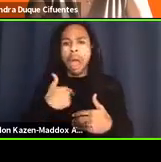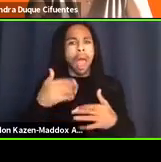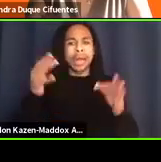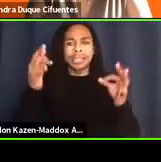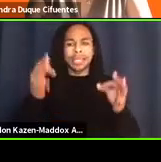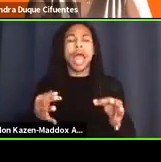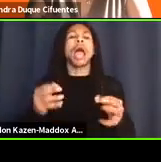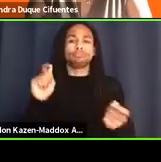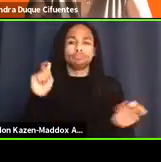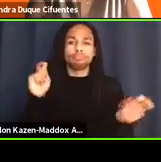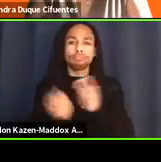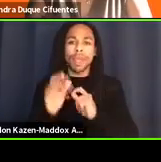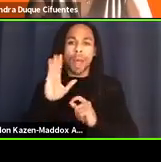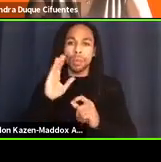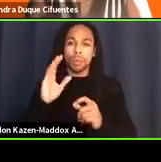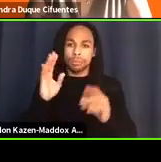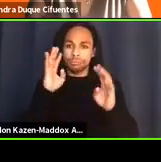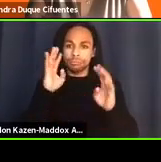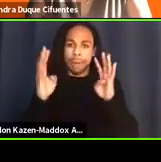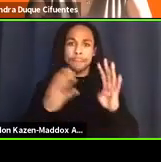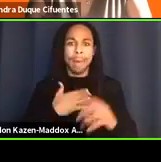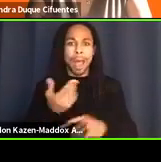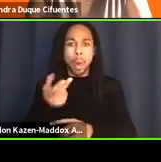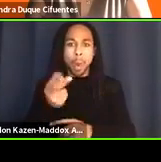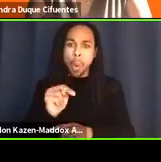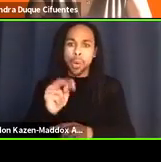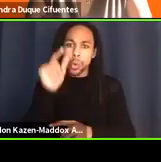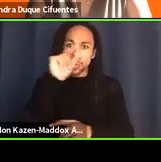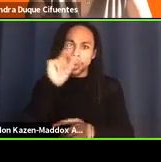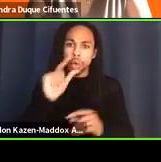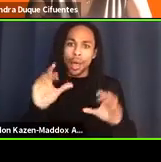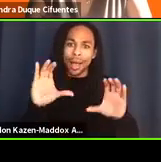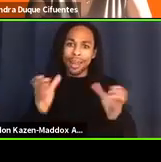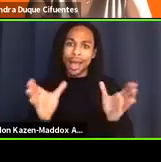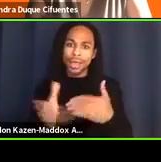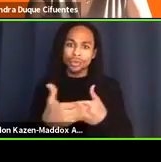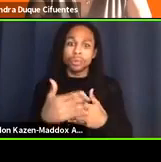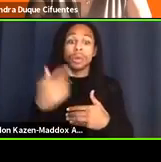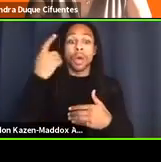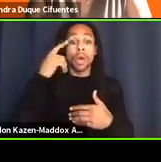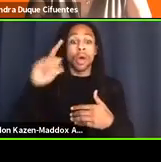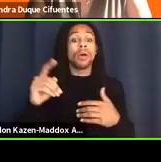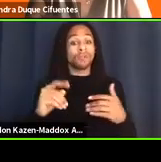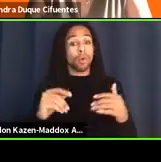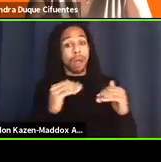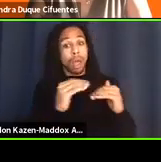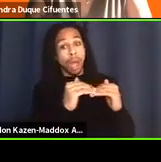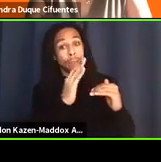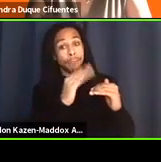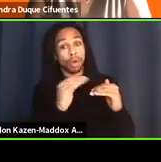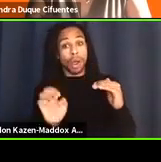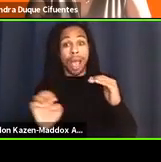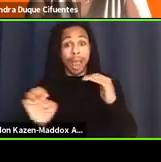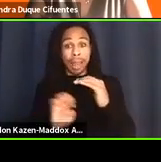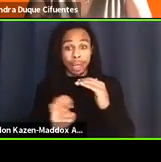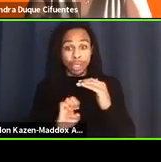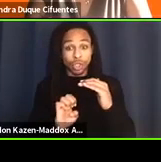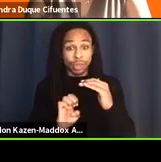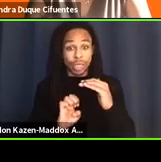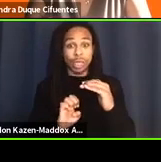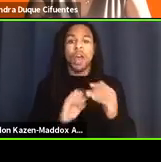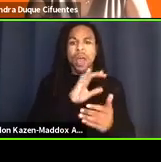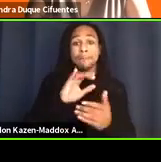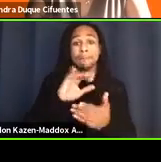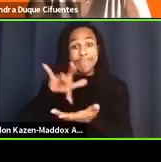is just going to make our instruction richer. I can have my own example. Before, I used